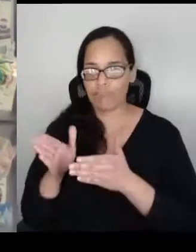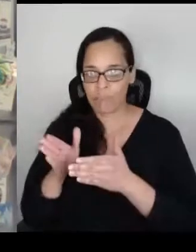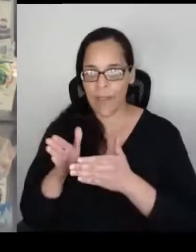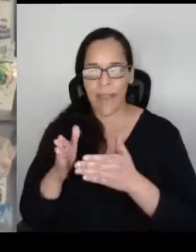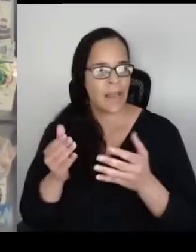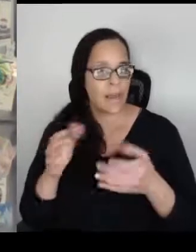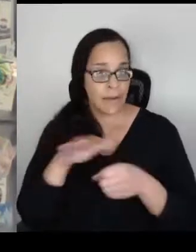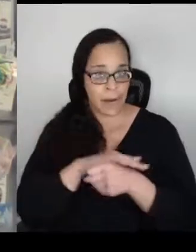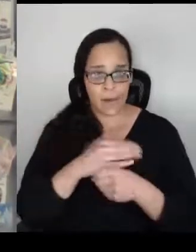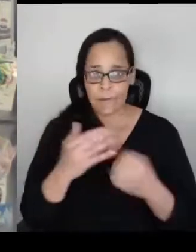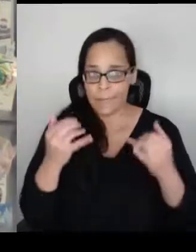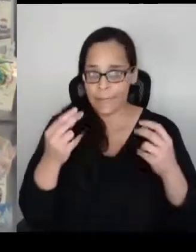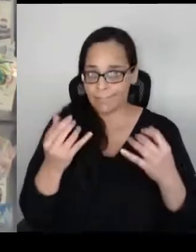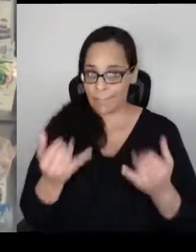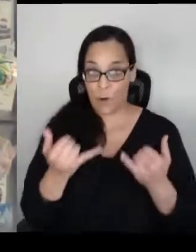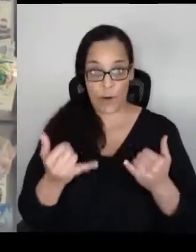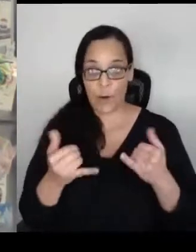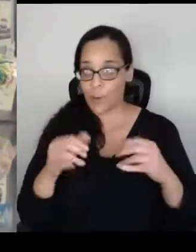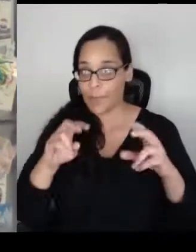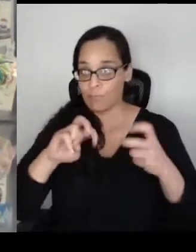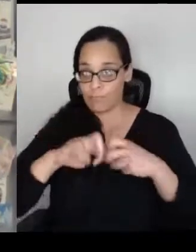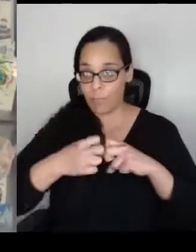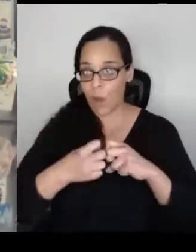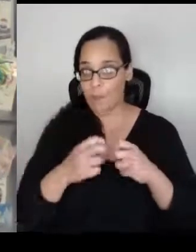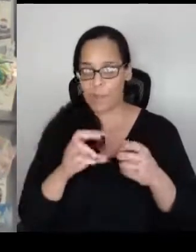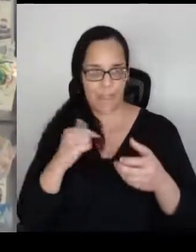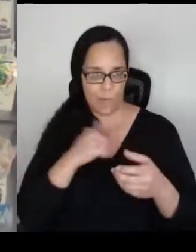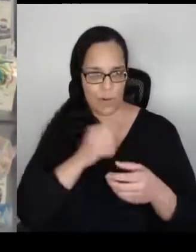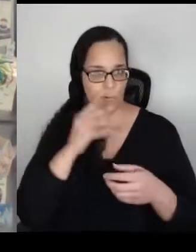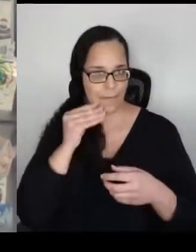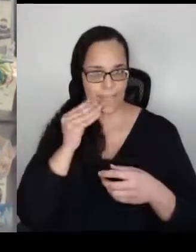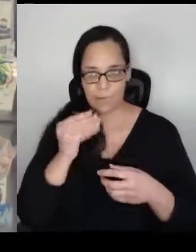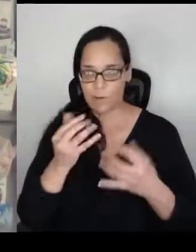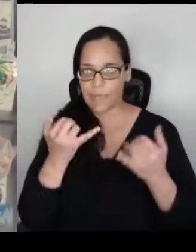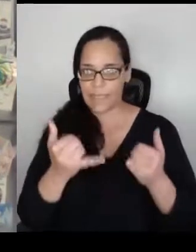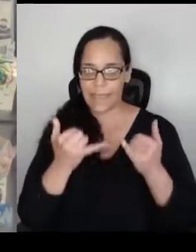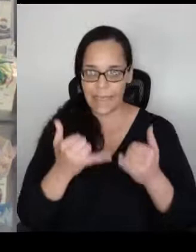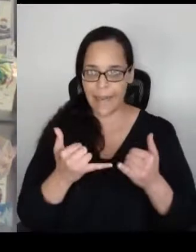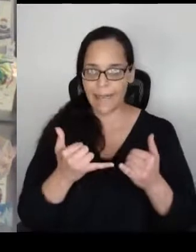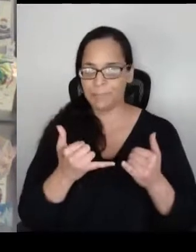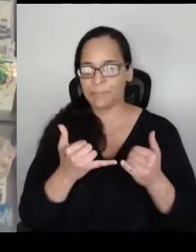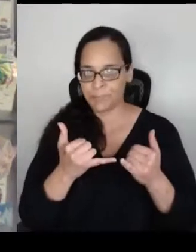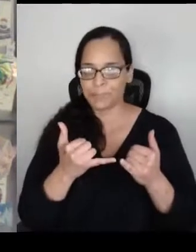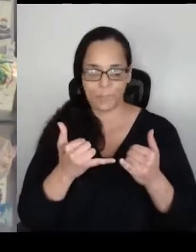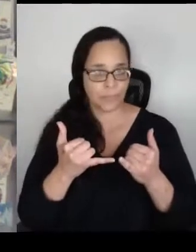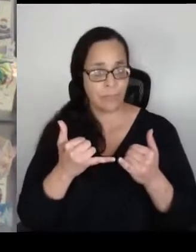you can learn more at: pbs.org/exploringhate. Part of The WNET Group's mission